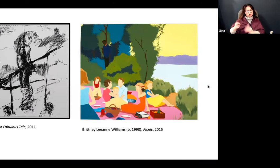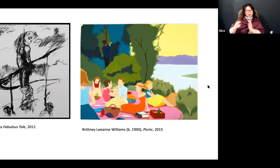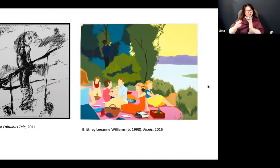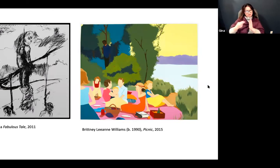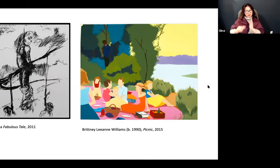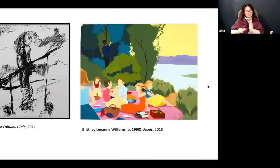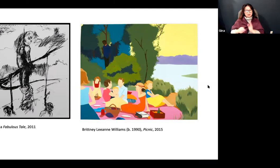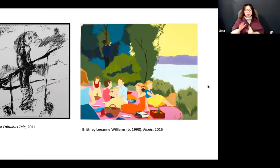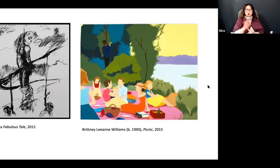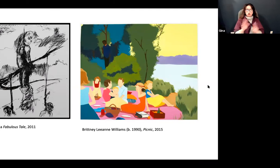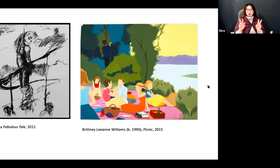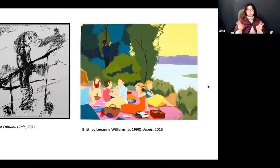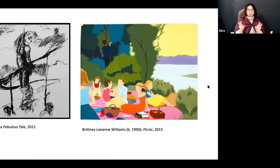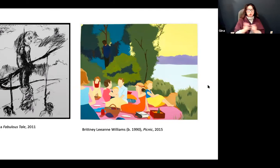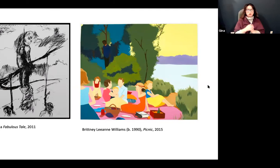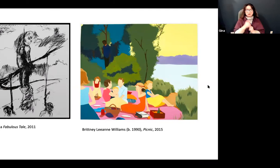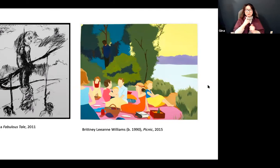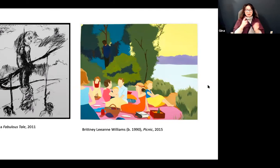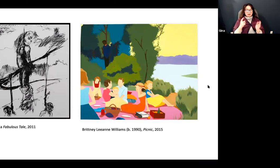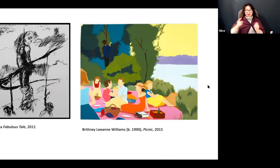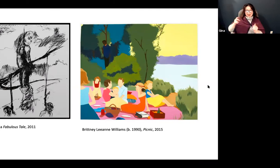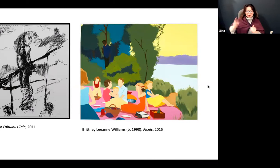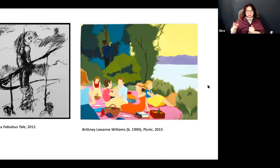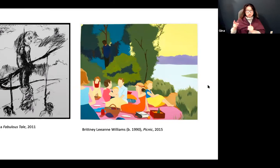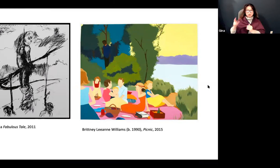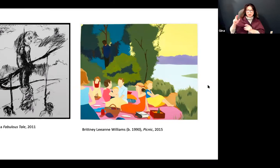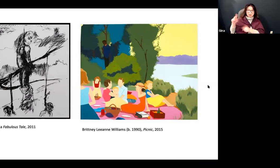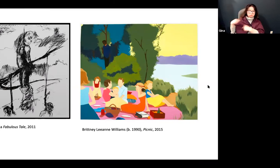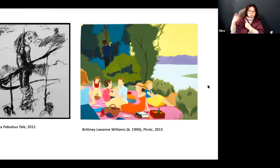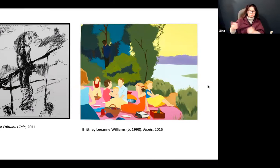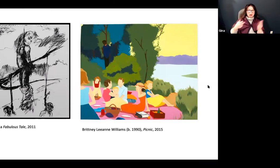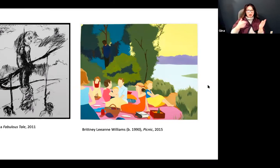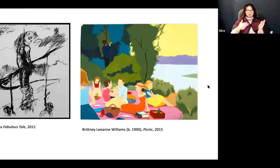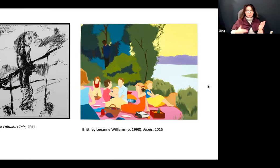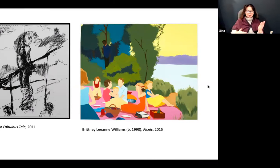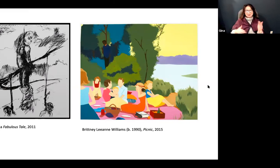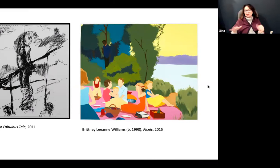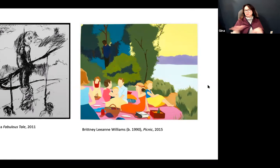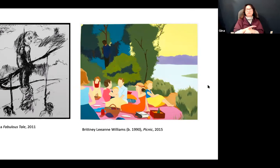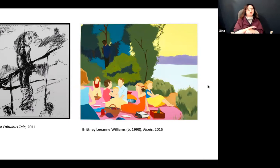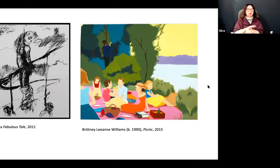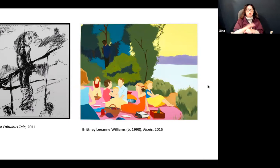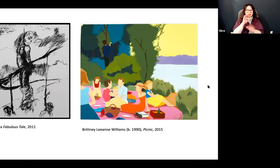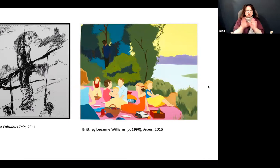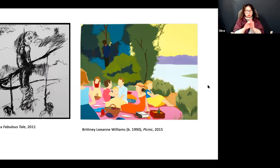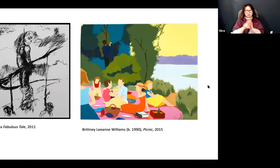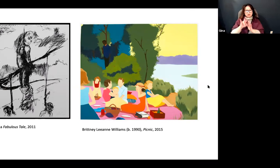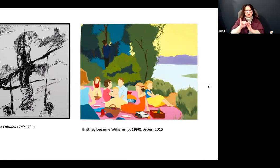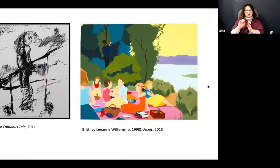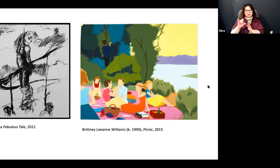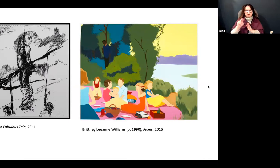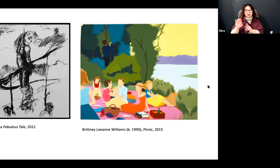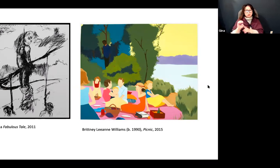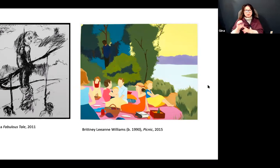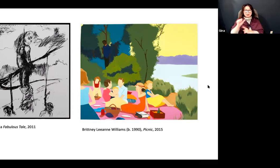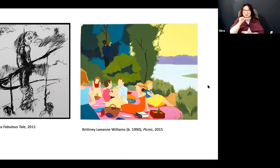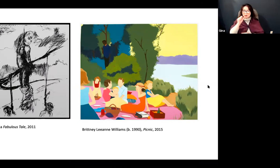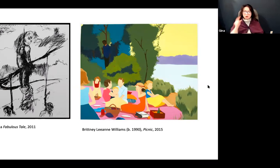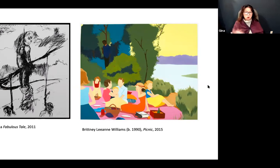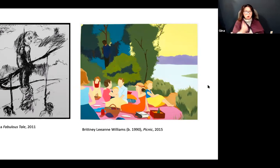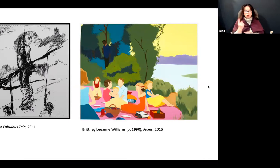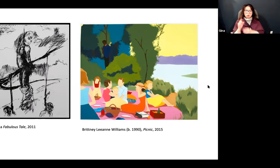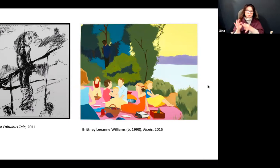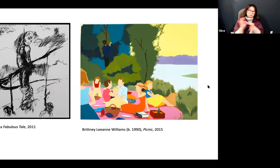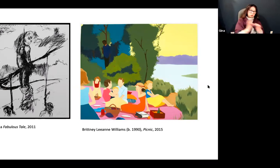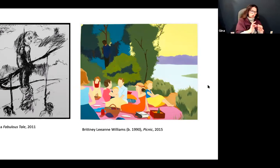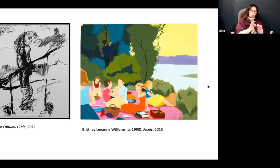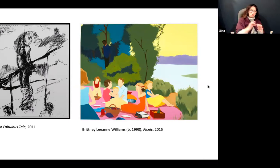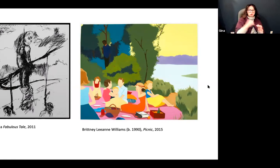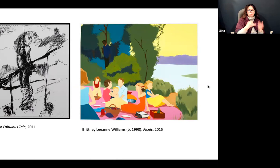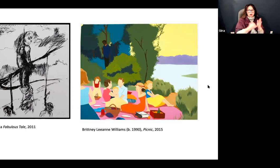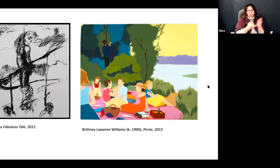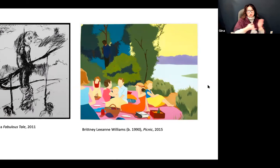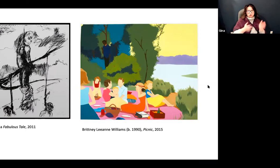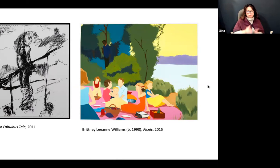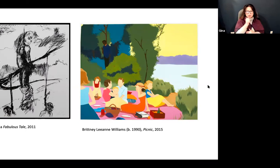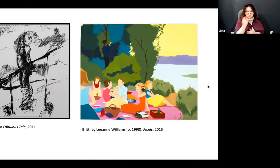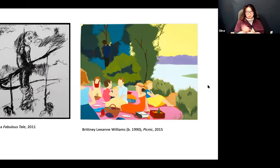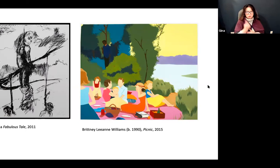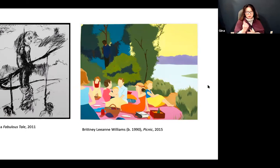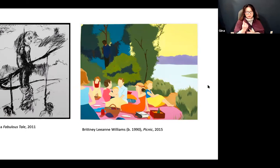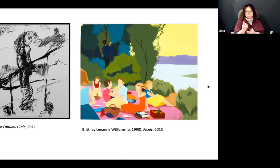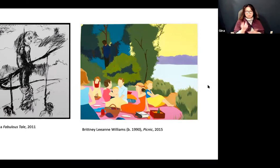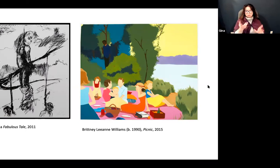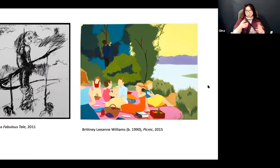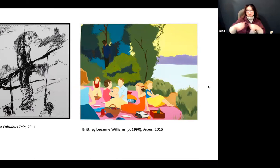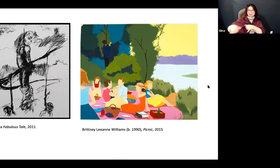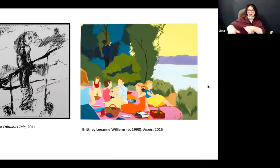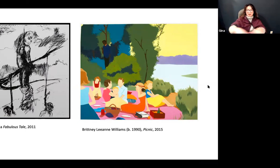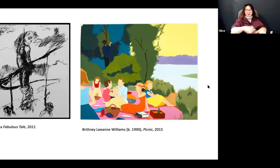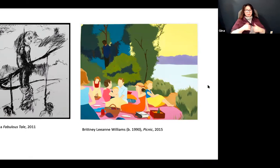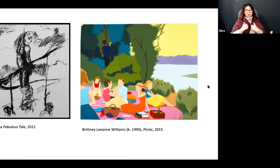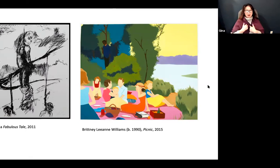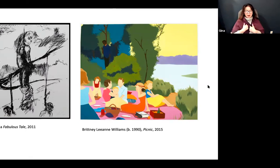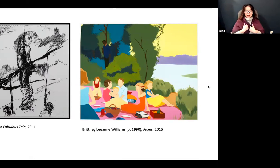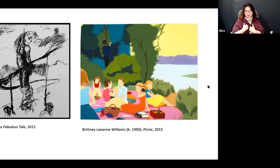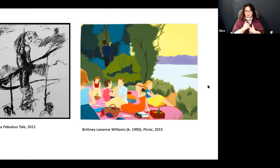from this lynched man's body and then the red that shows up on the faces of those in